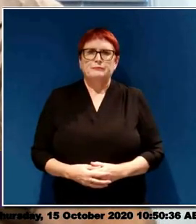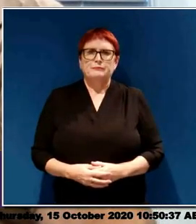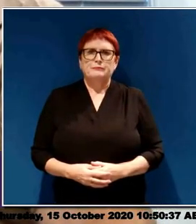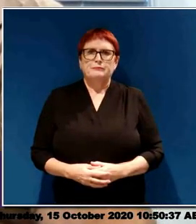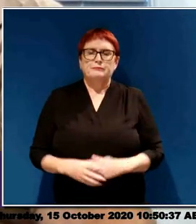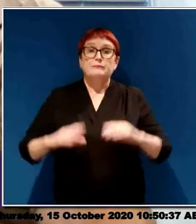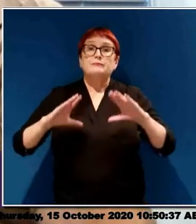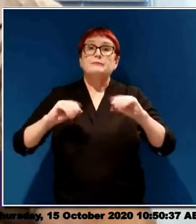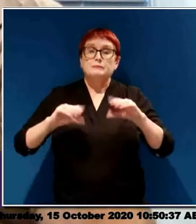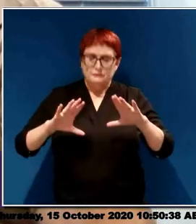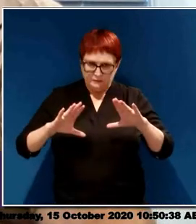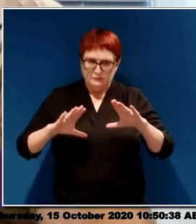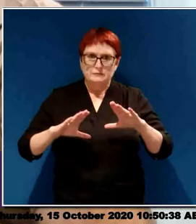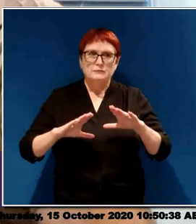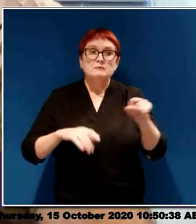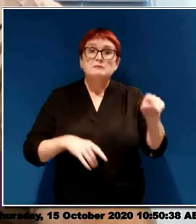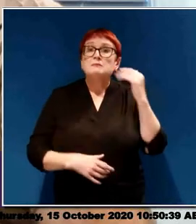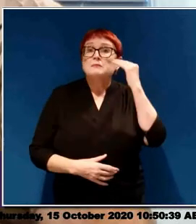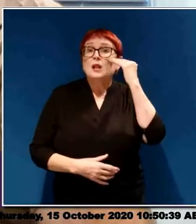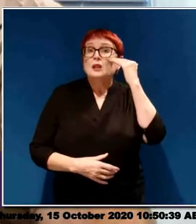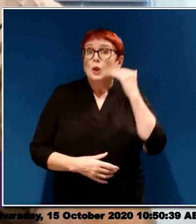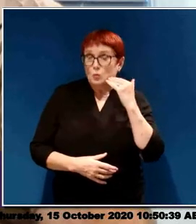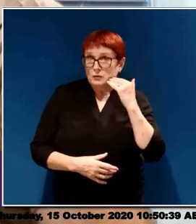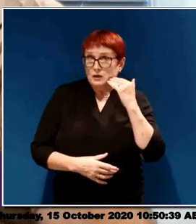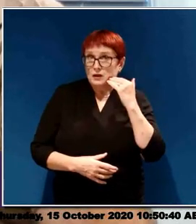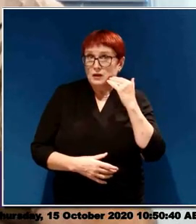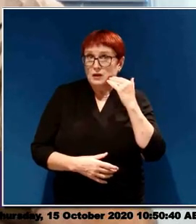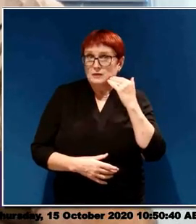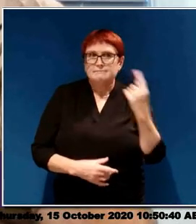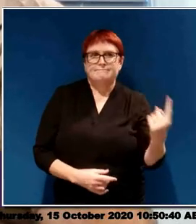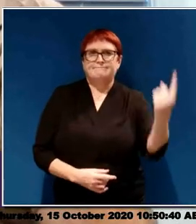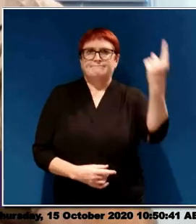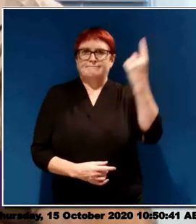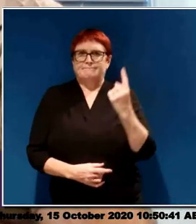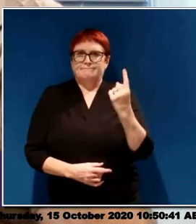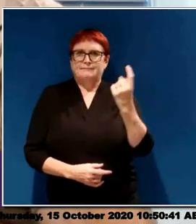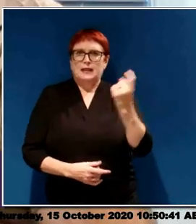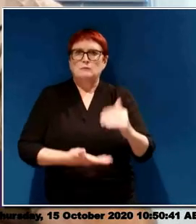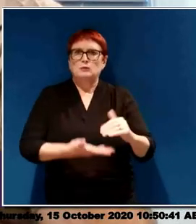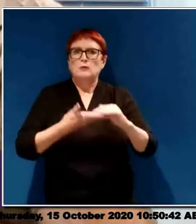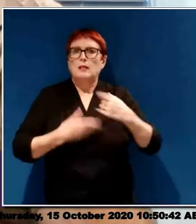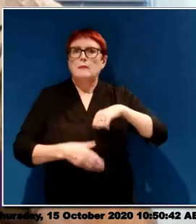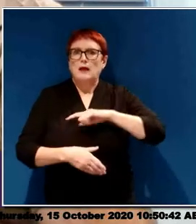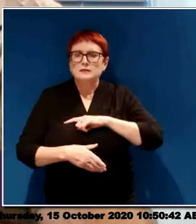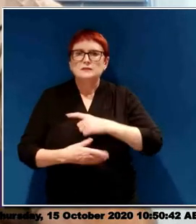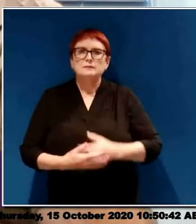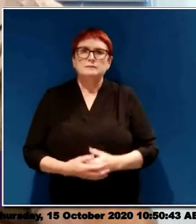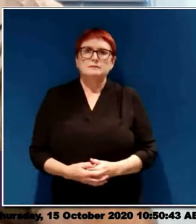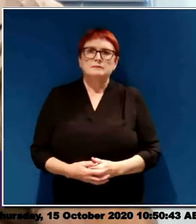Education representative that stepped in to have a talk to his first school,